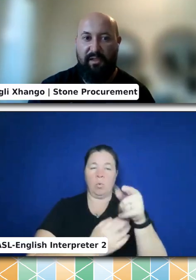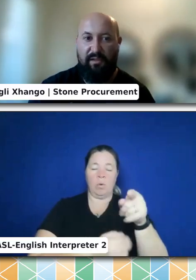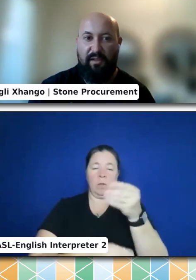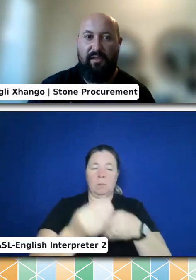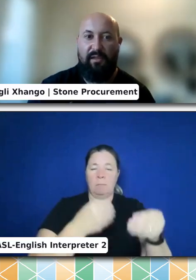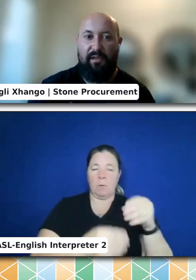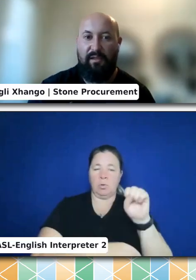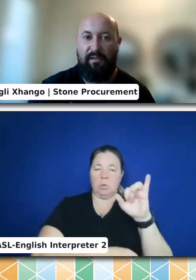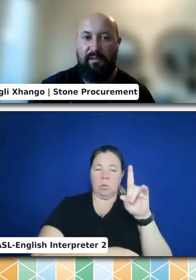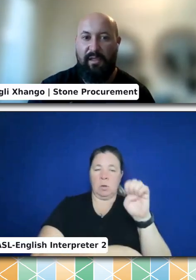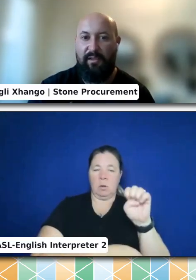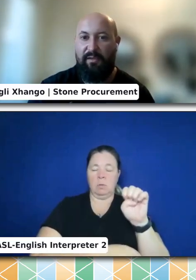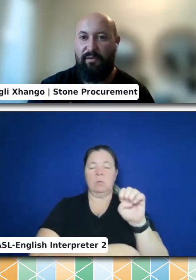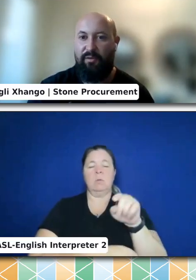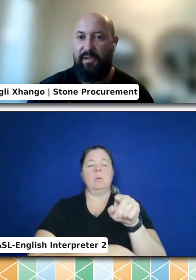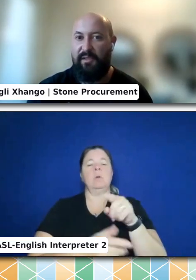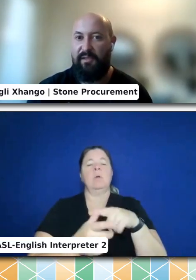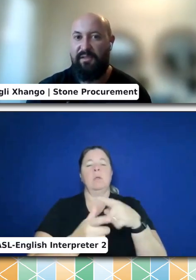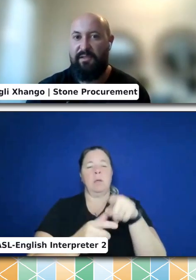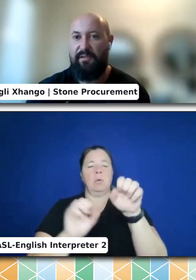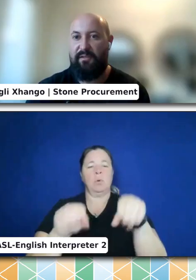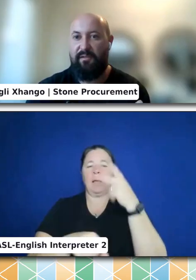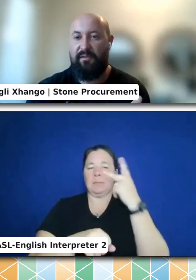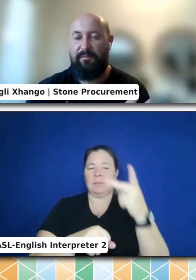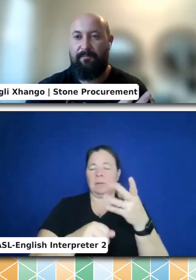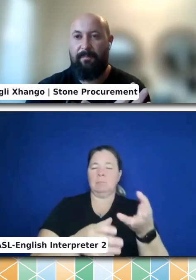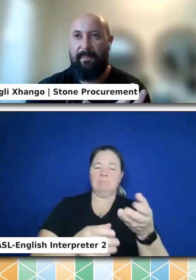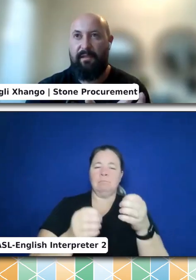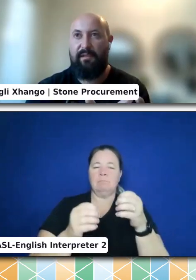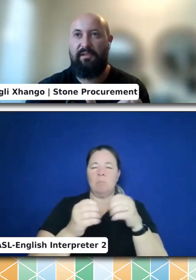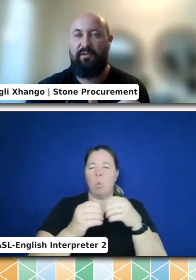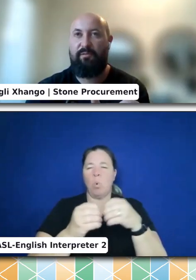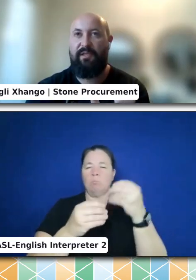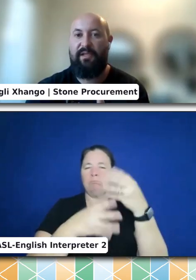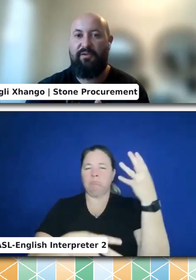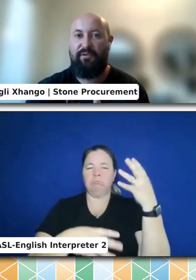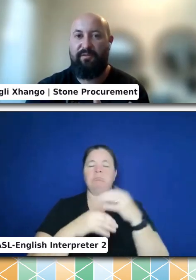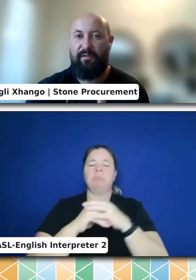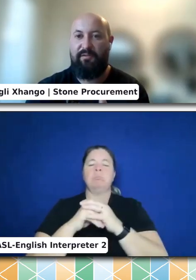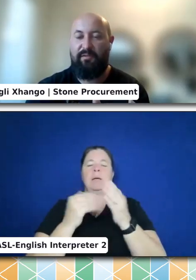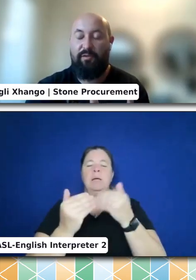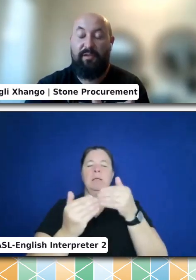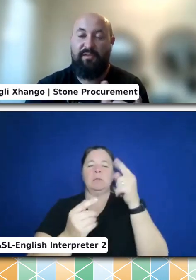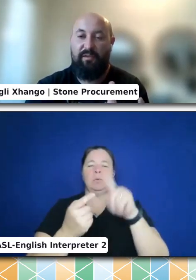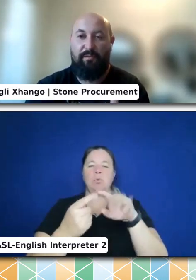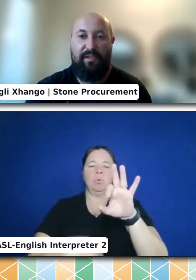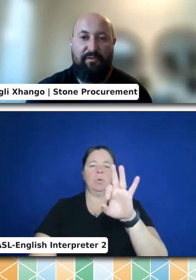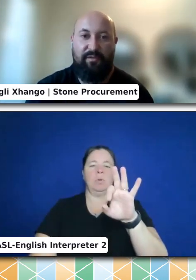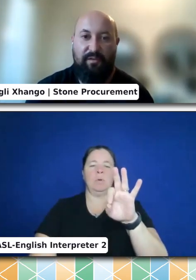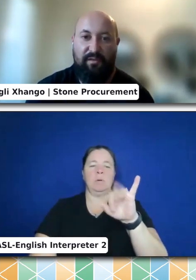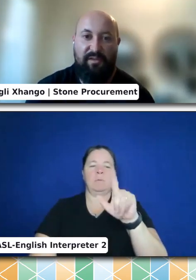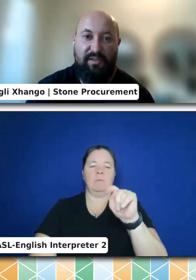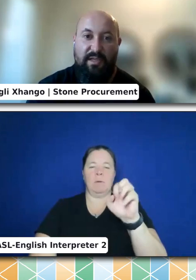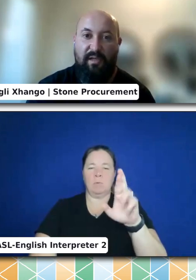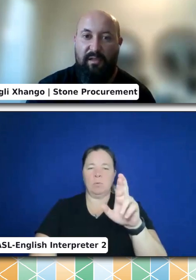Uh, then you can kind of see… It's a little bit easier to filter, or it's a little bit easier to see.